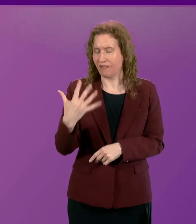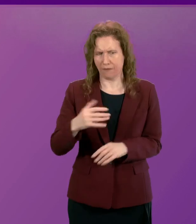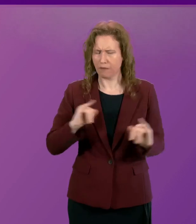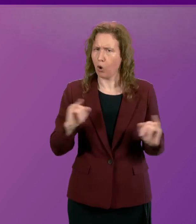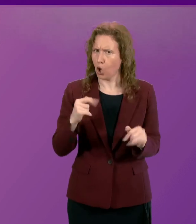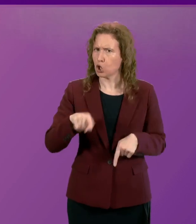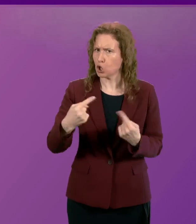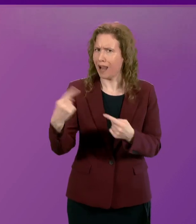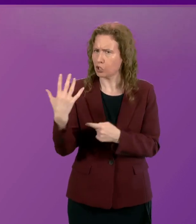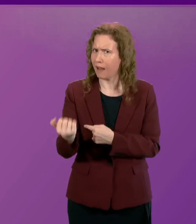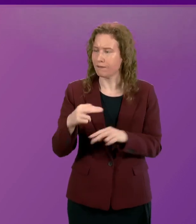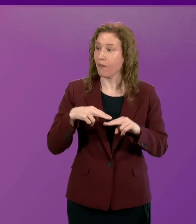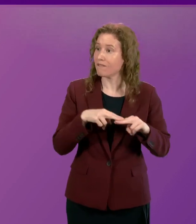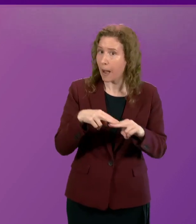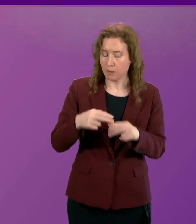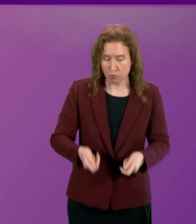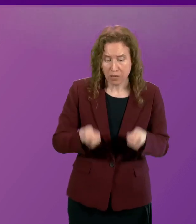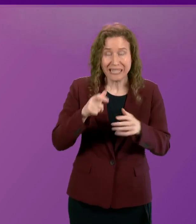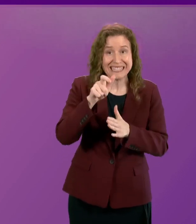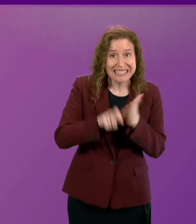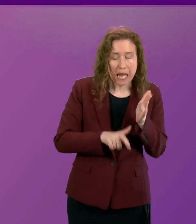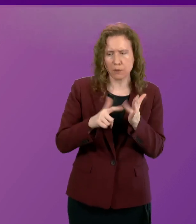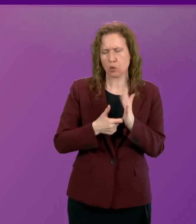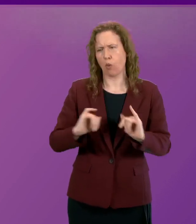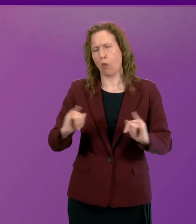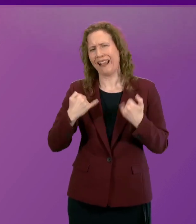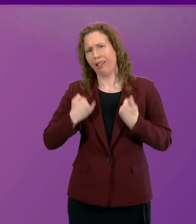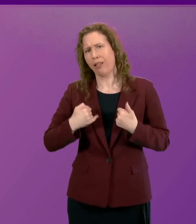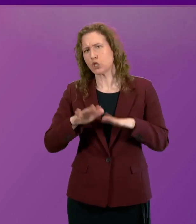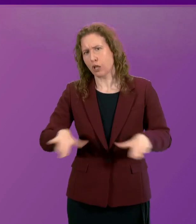highlights for families who are raising disabled and seriously ill children. With that in mind,